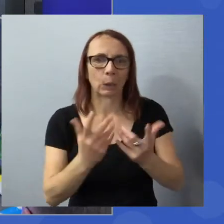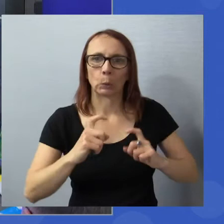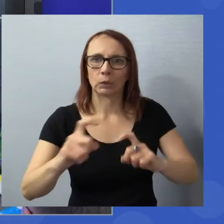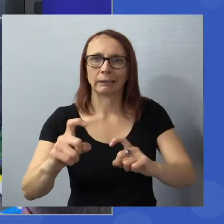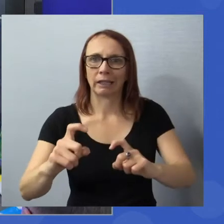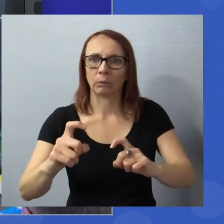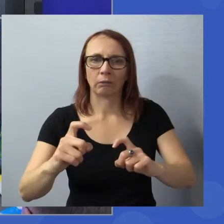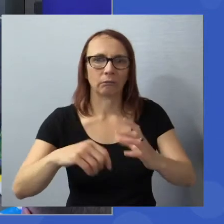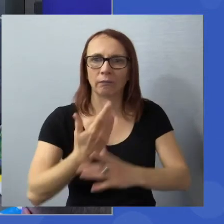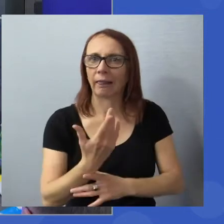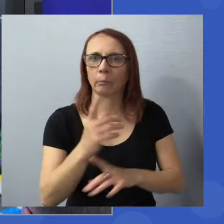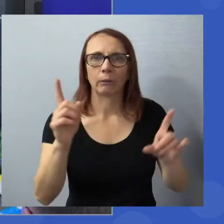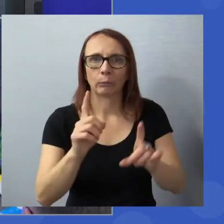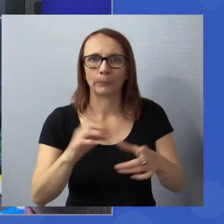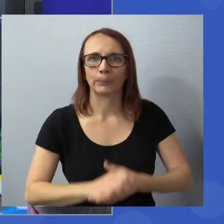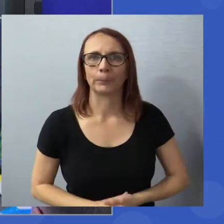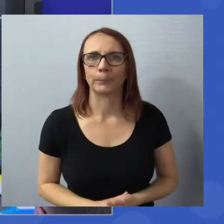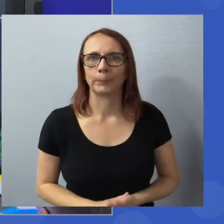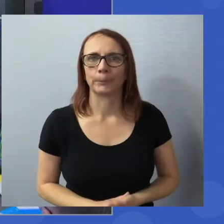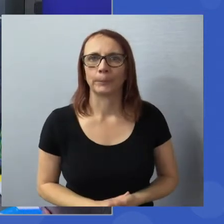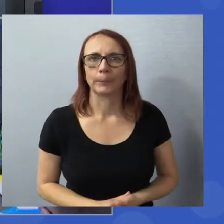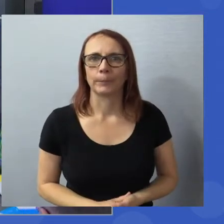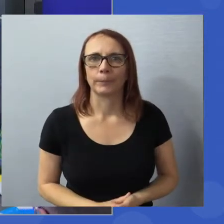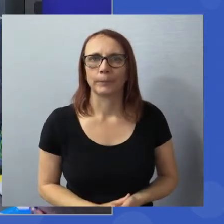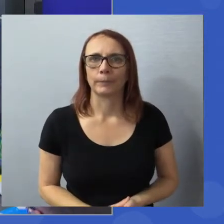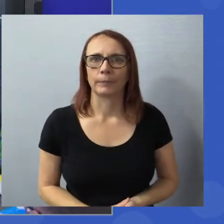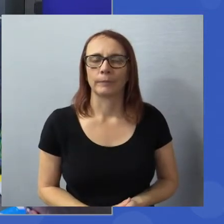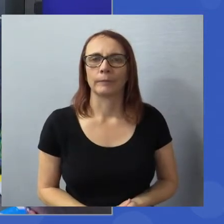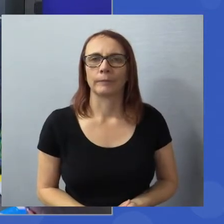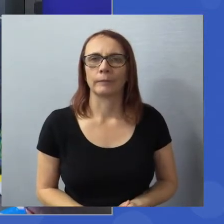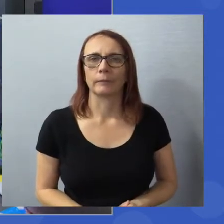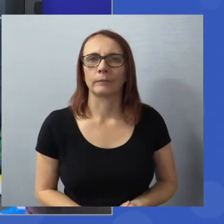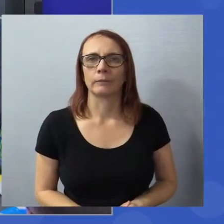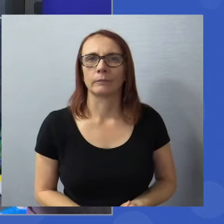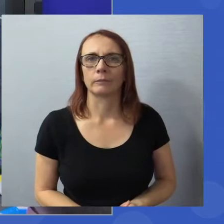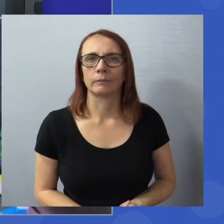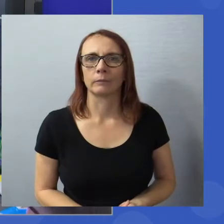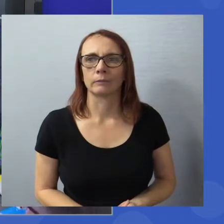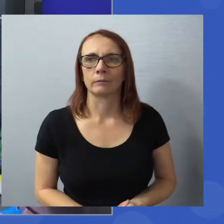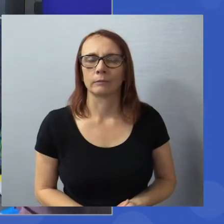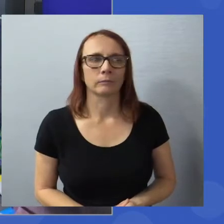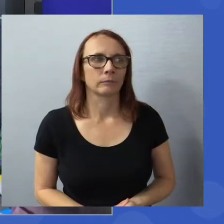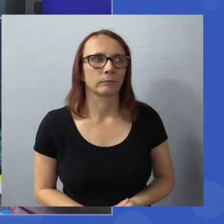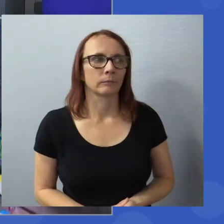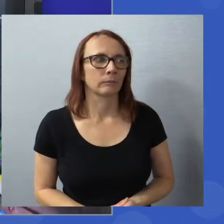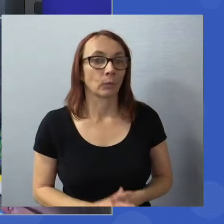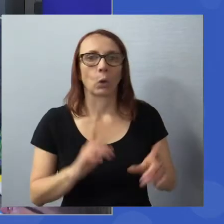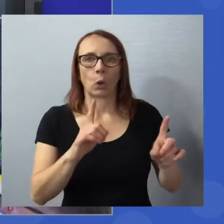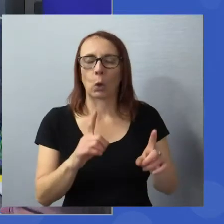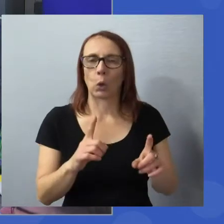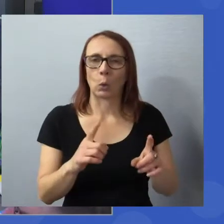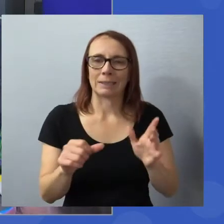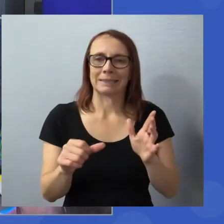economic issues as know that's how they trade off to this the trade off - this